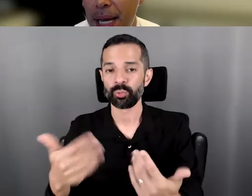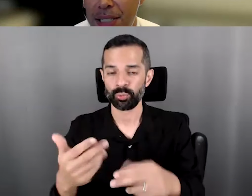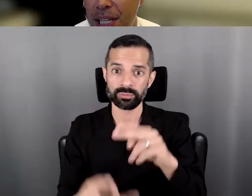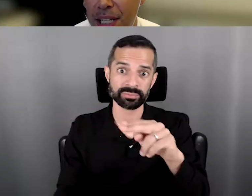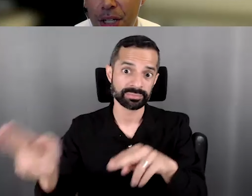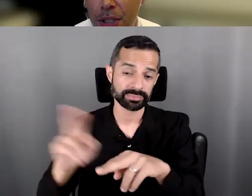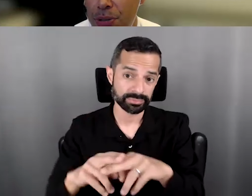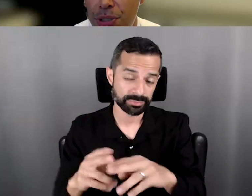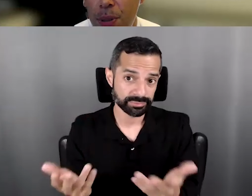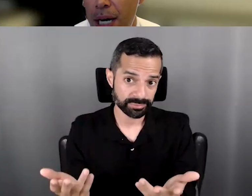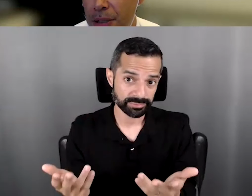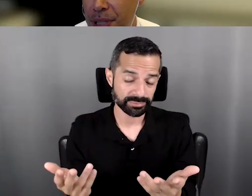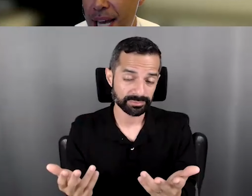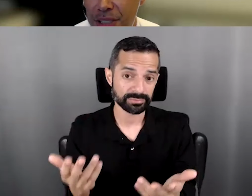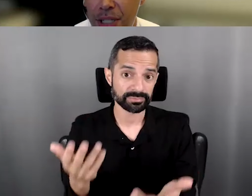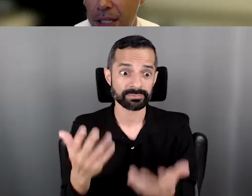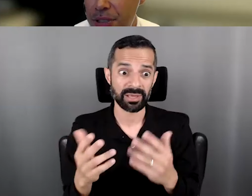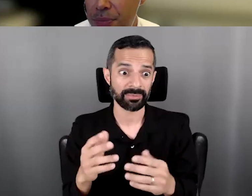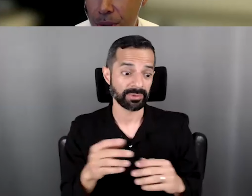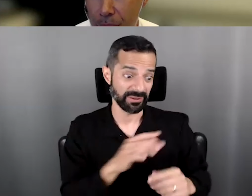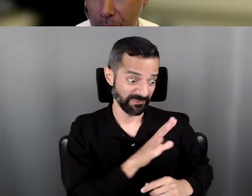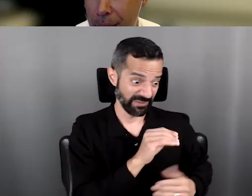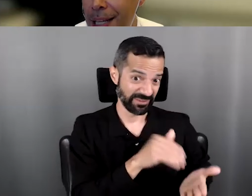It might take it closer to $100,000 or more.